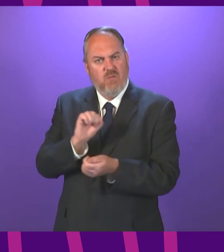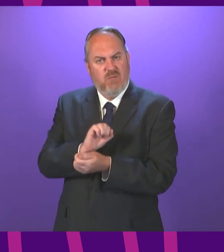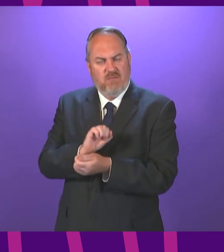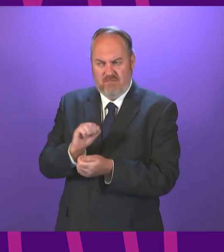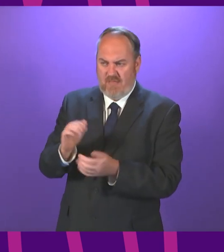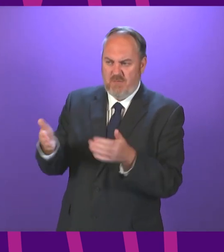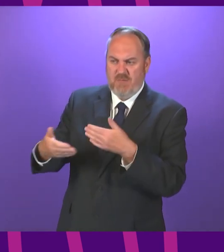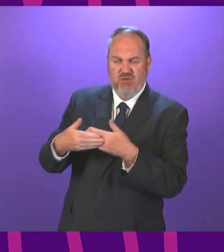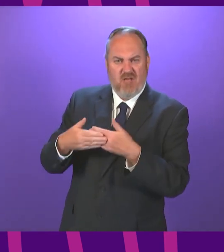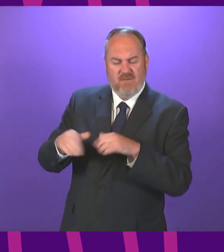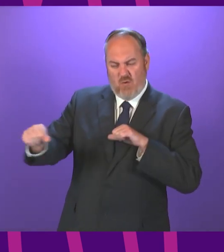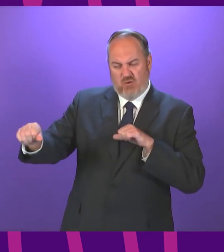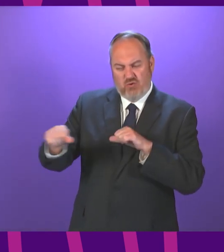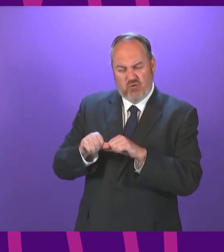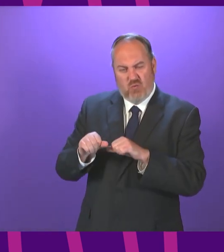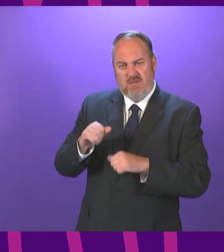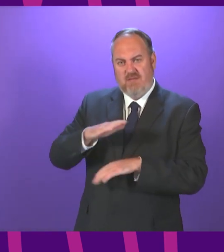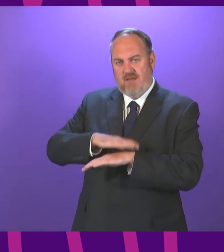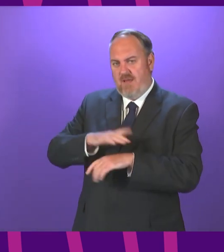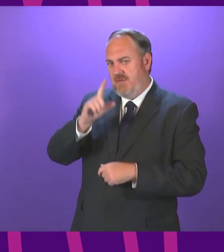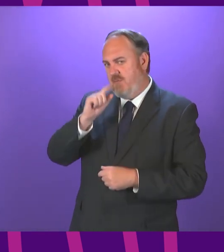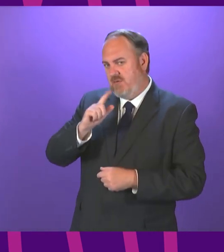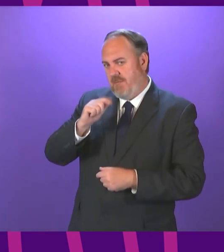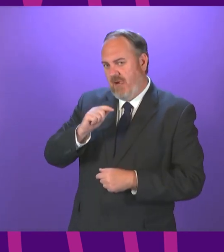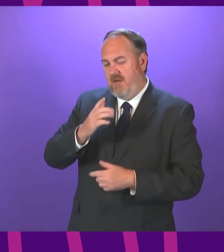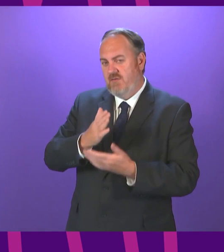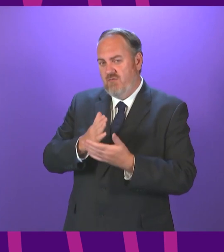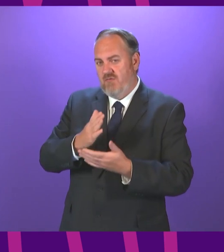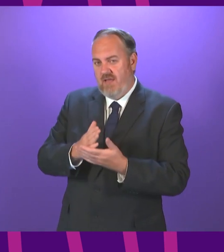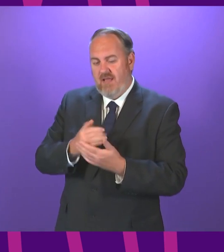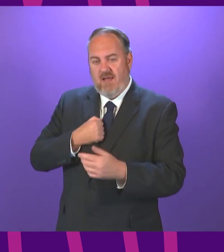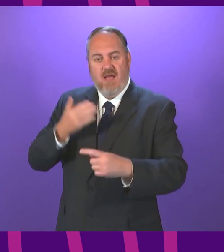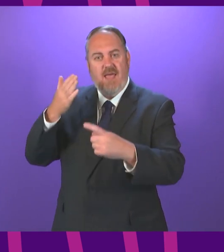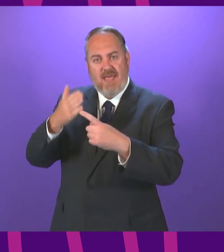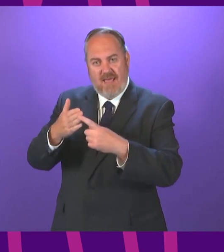There is a great emphasis right now on trying to get the NHS back to normal and on addressing the